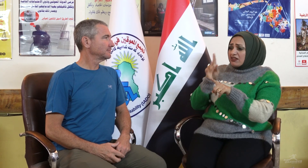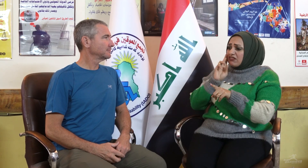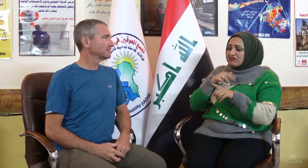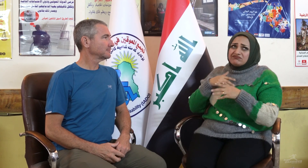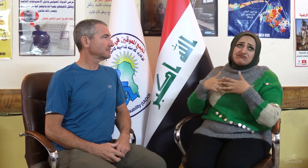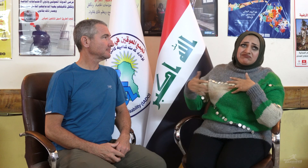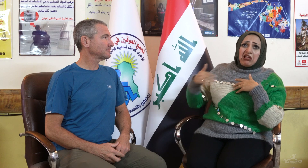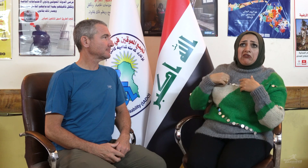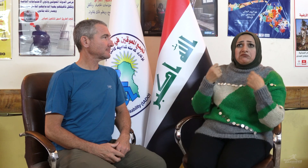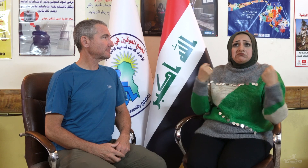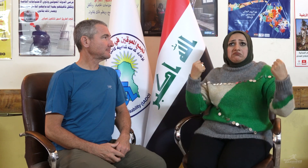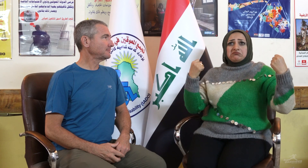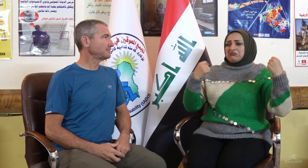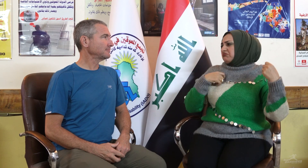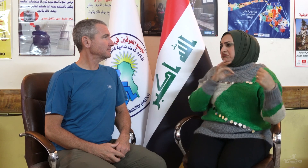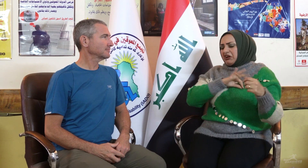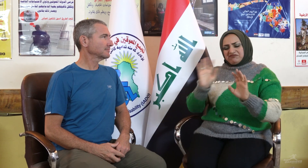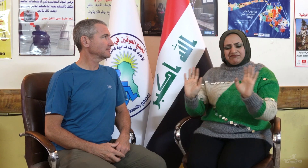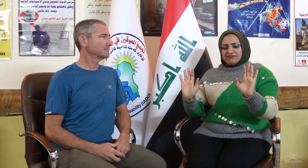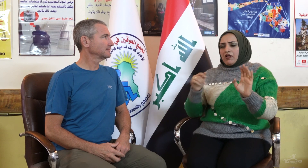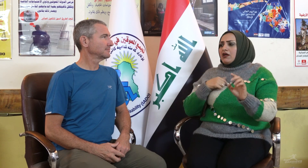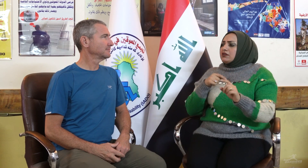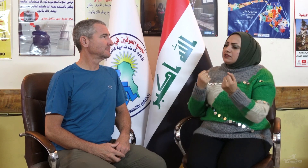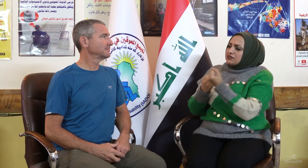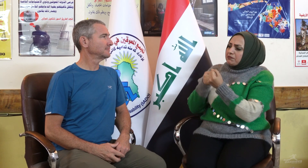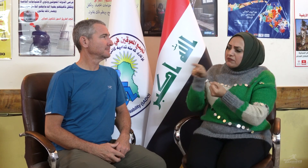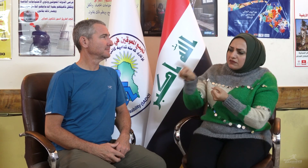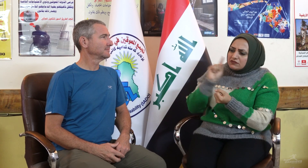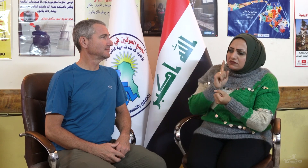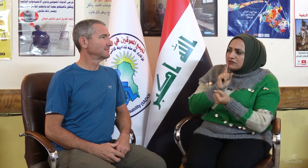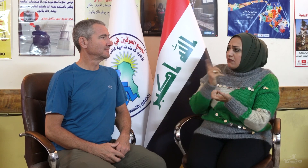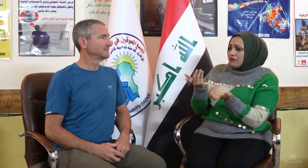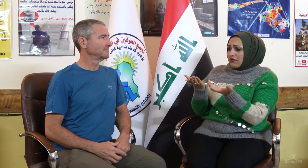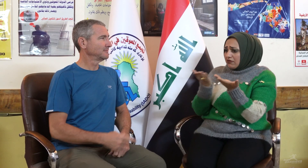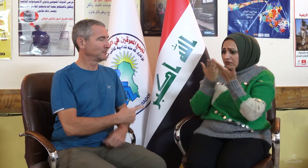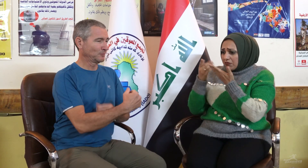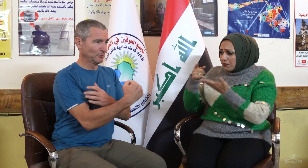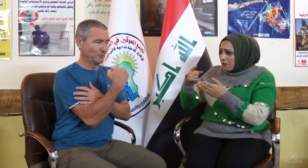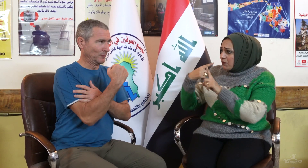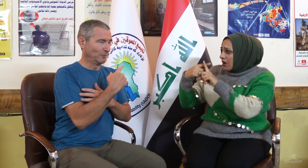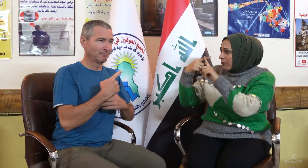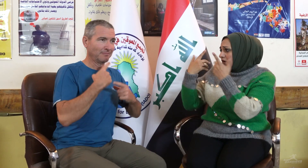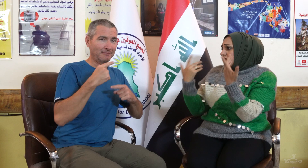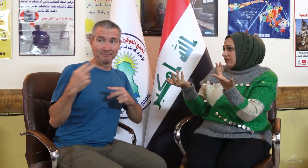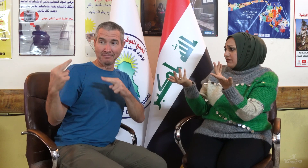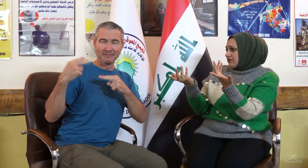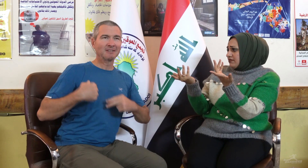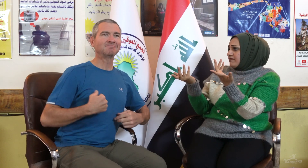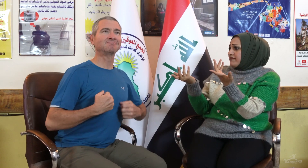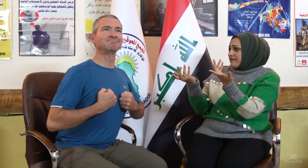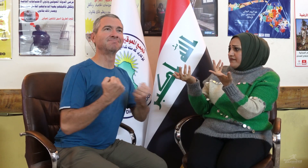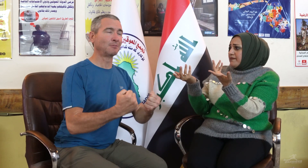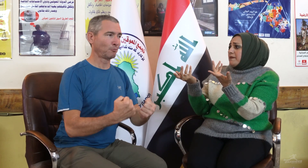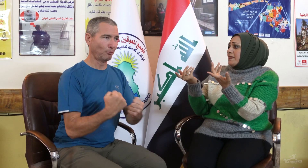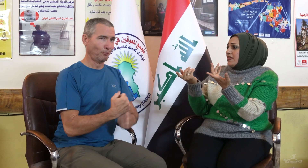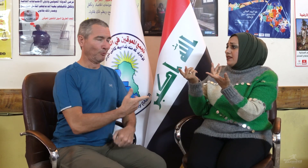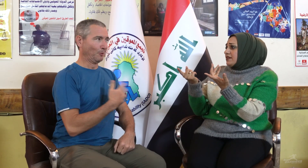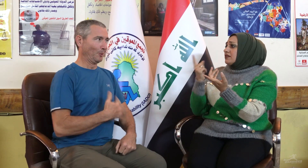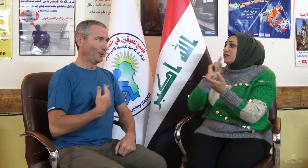Deaf students need support with their education. You were strong in your stance on that.